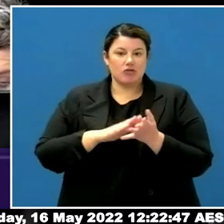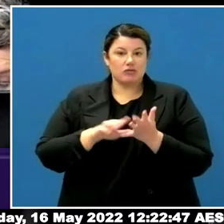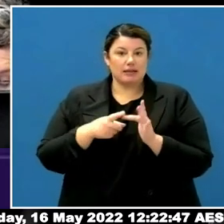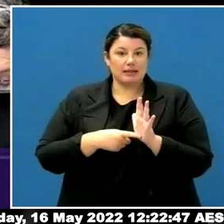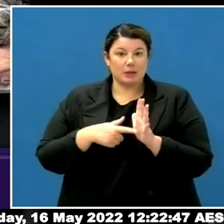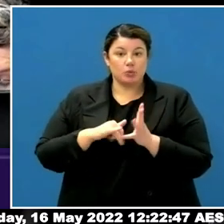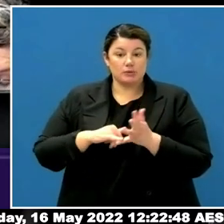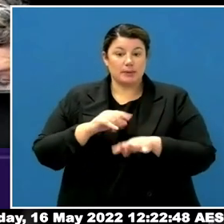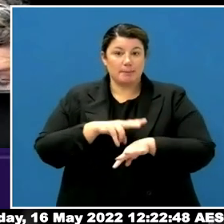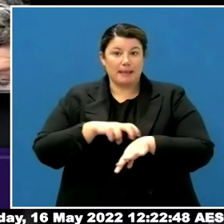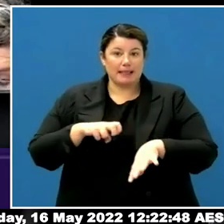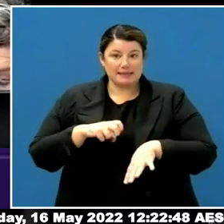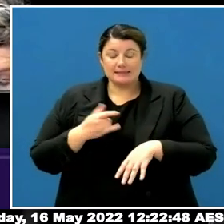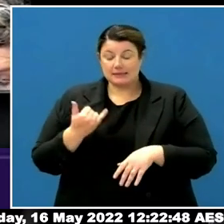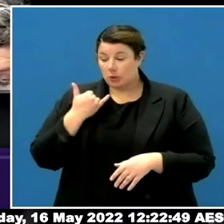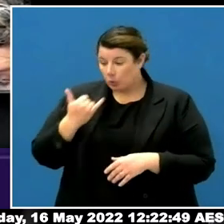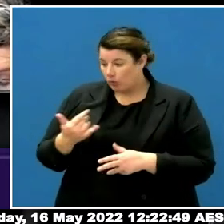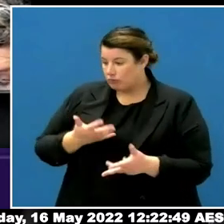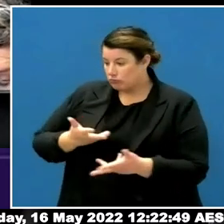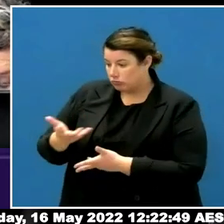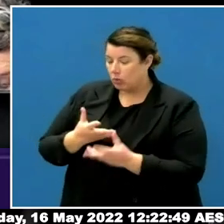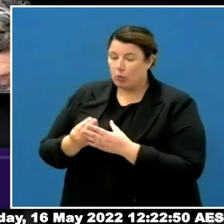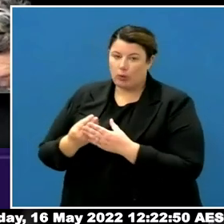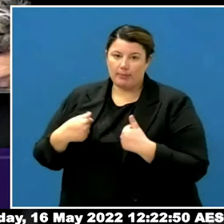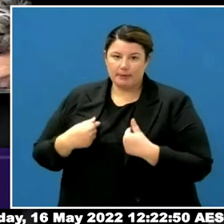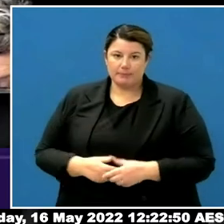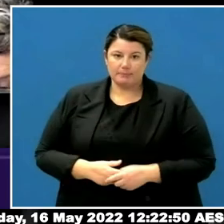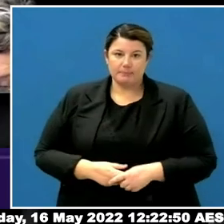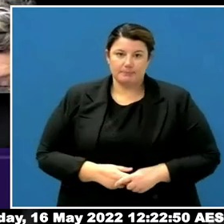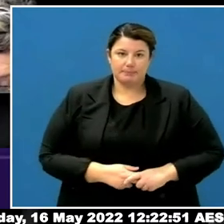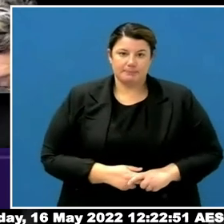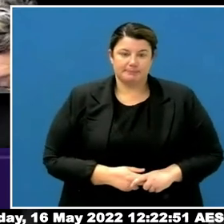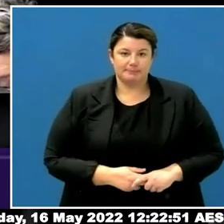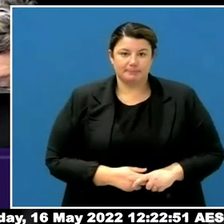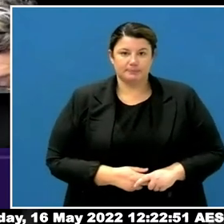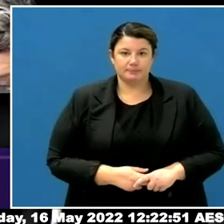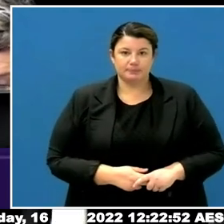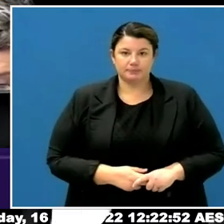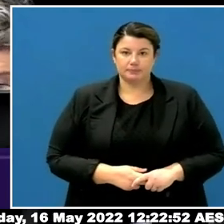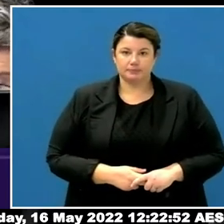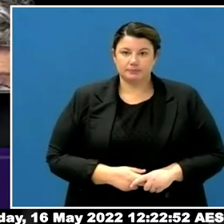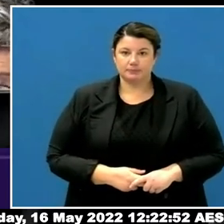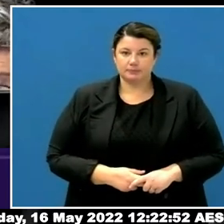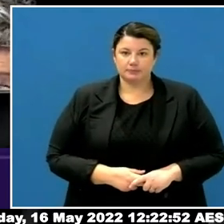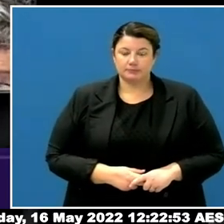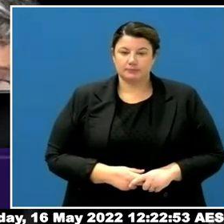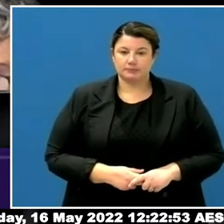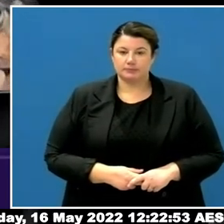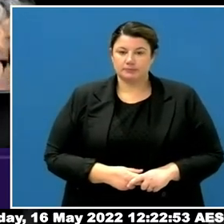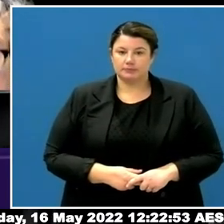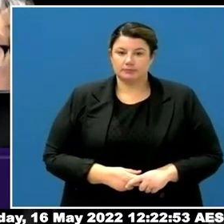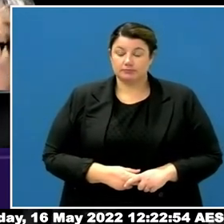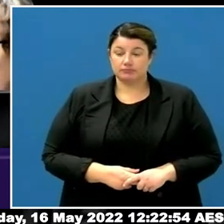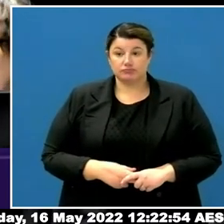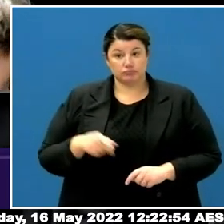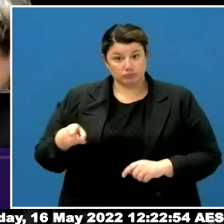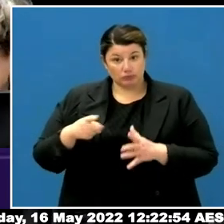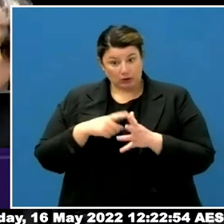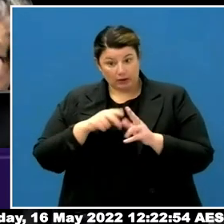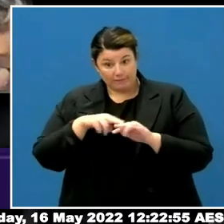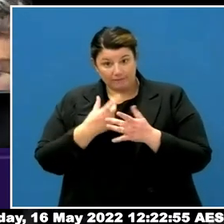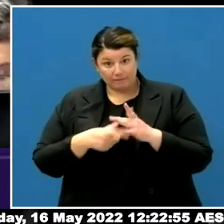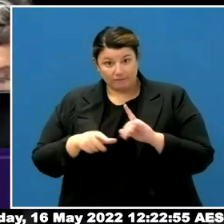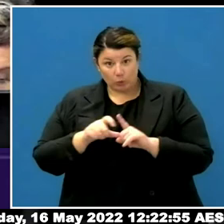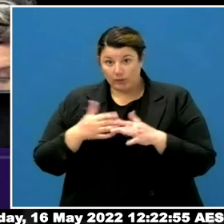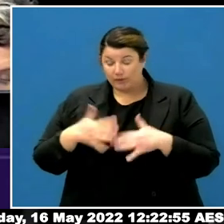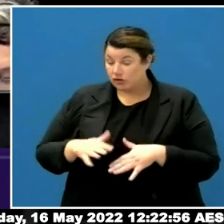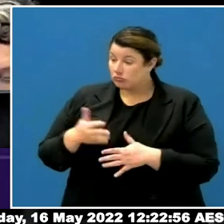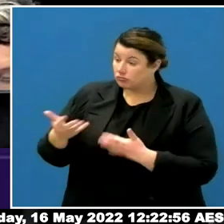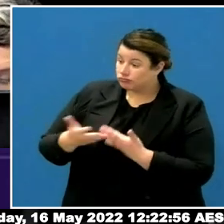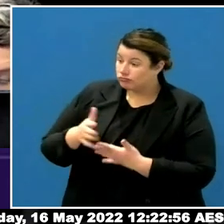And did Afford approach you or speak to you at any time around that time about